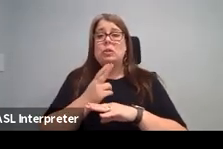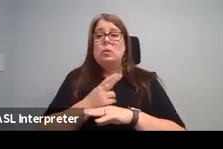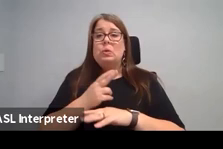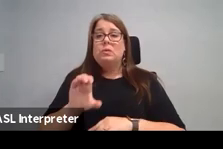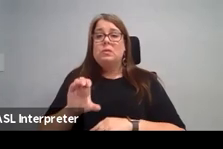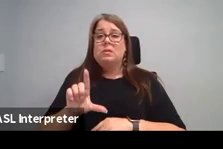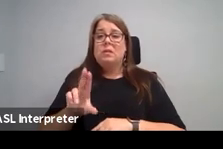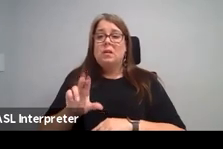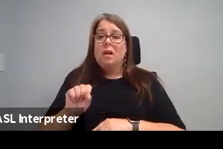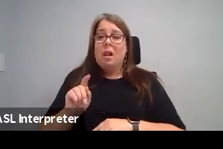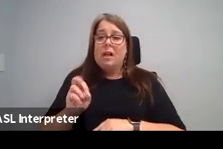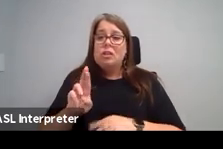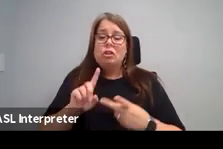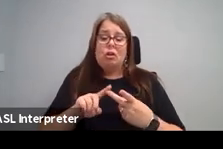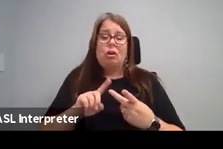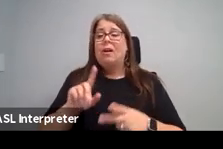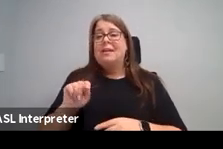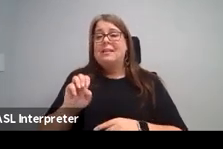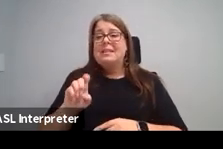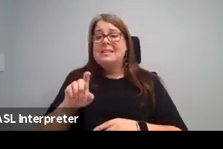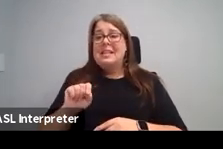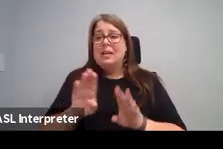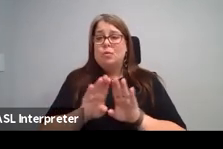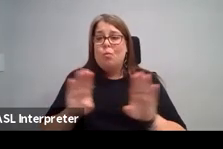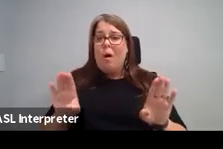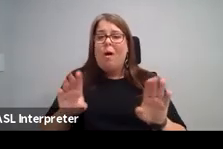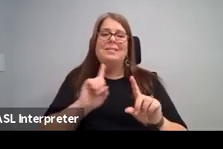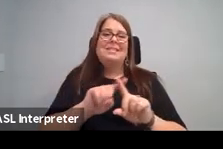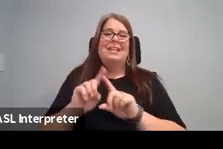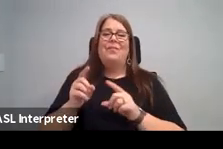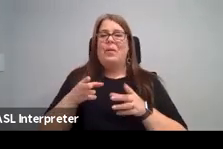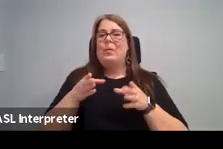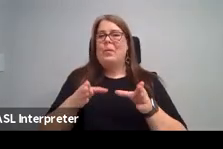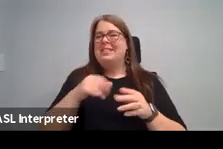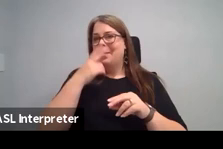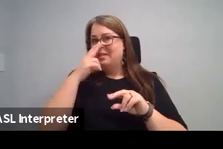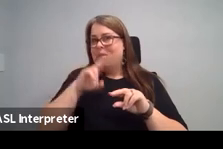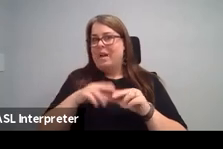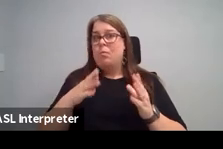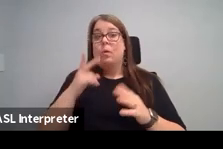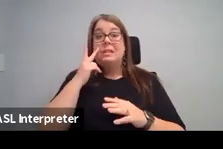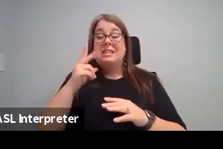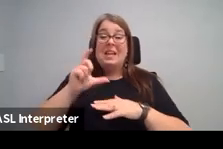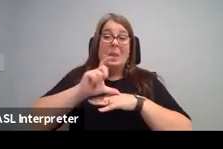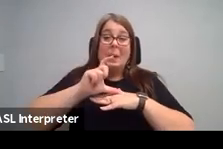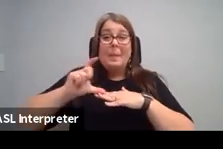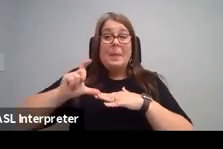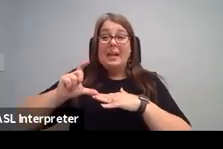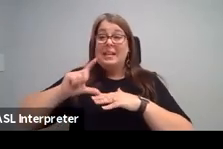Jewyl Alderson Clarke, SDCOE: Or any variety of ways to look at it for the World Cup is a fun one. And we can see that coffee seems to be the number one answer here today.